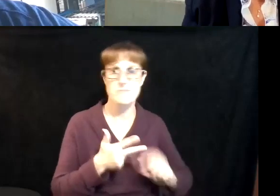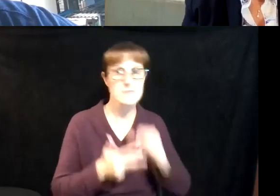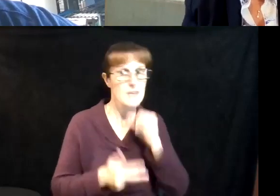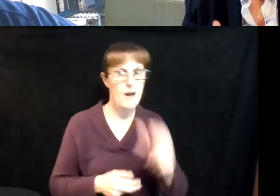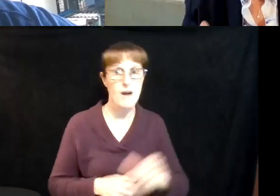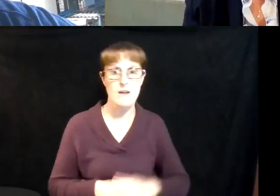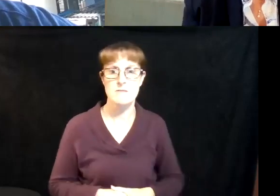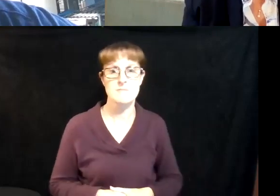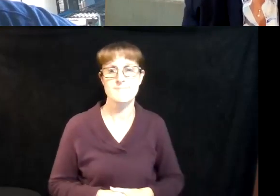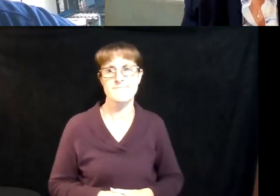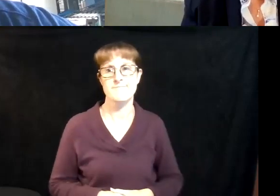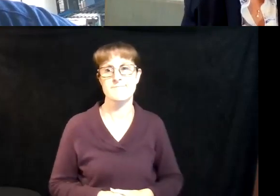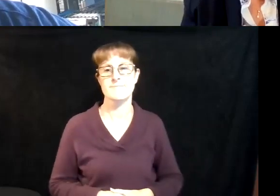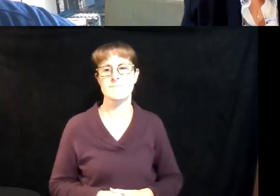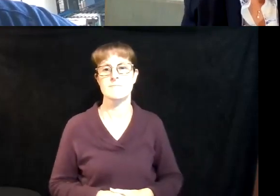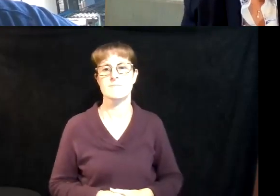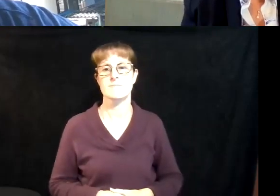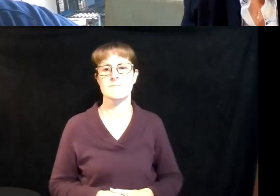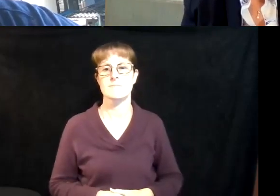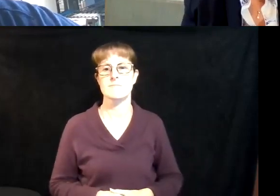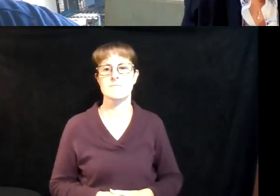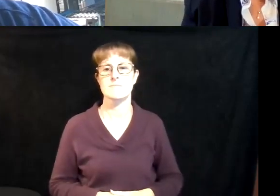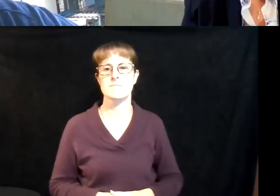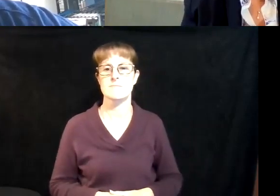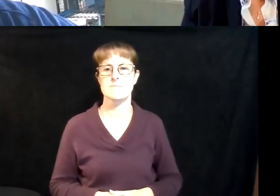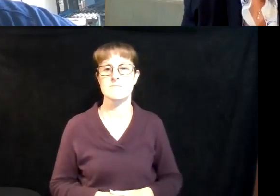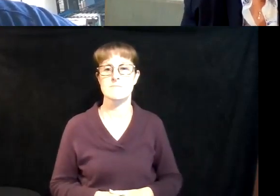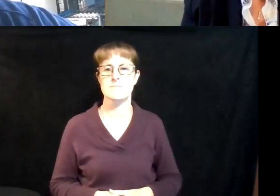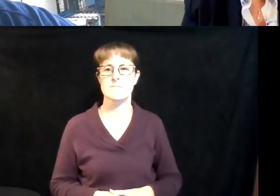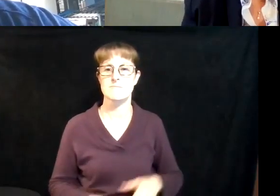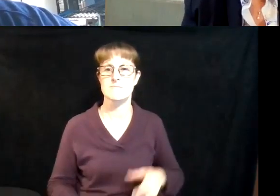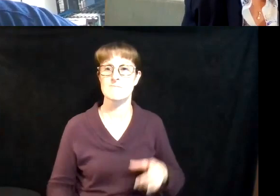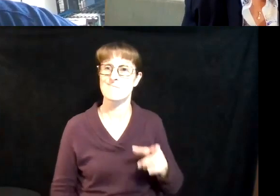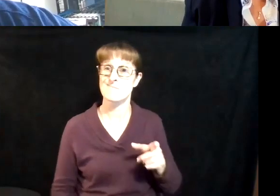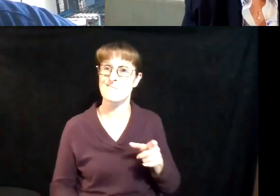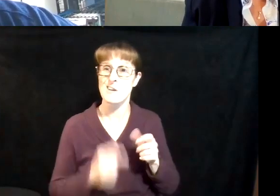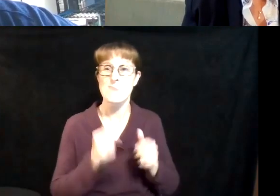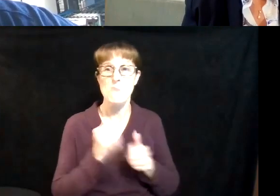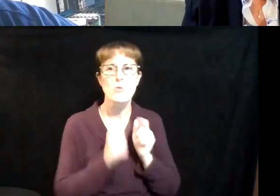call rich relationships with people with disabilities and I